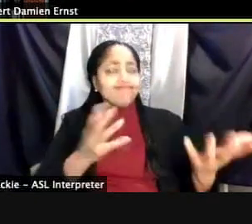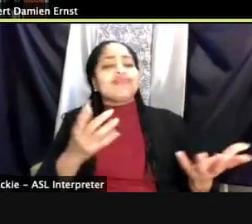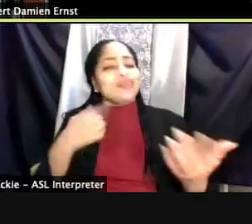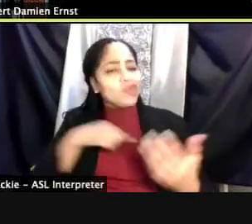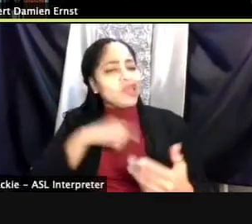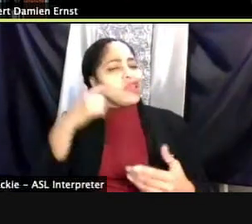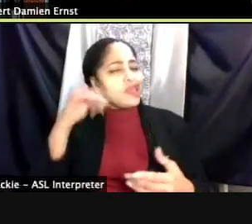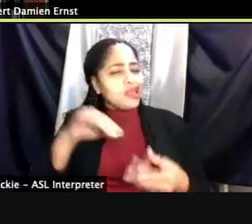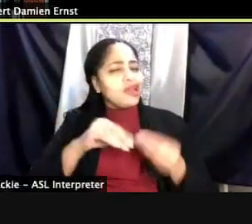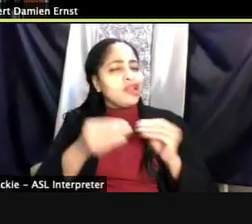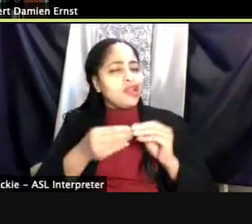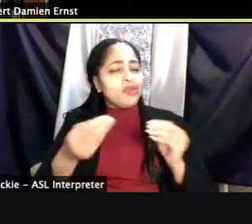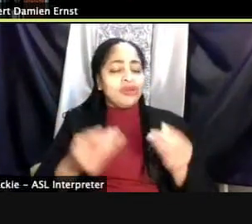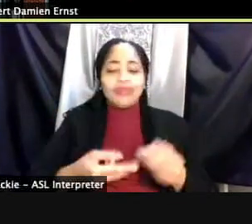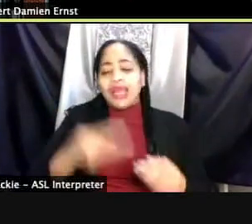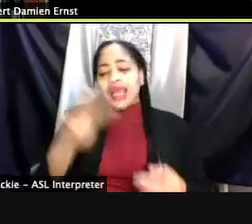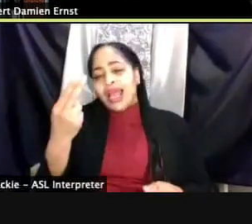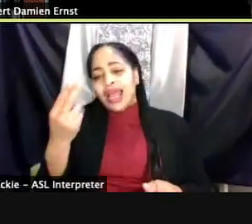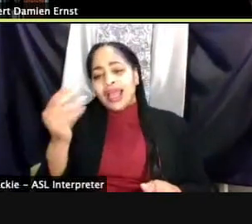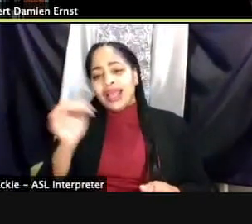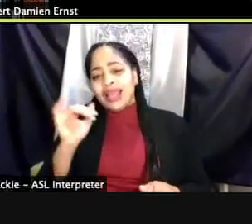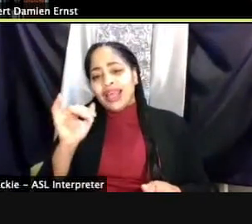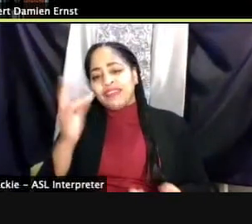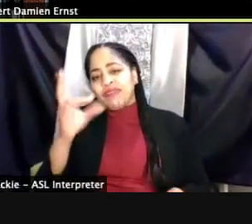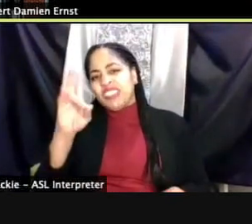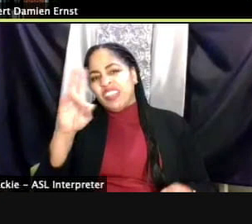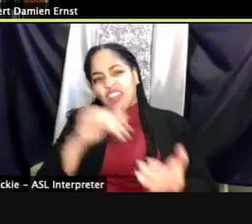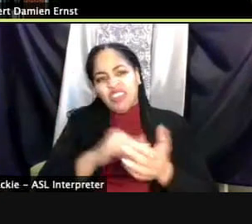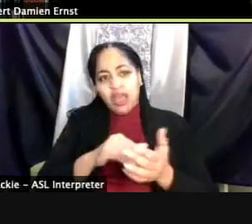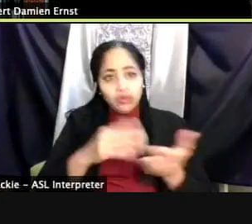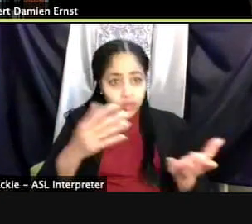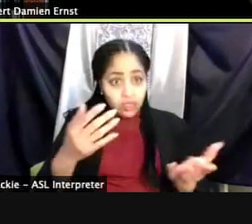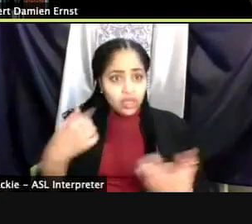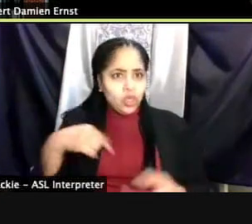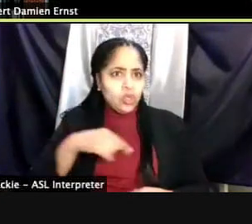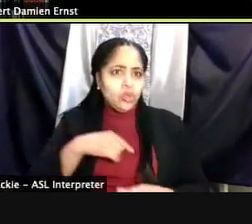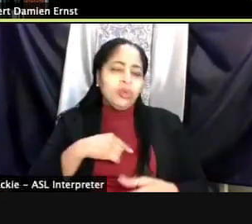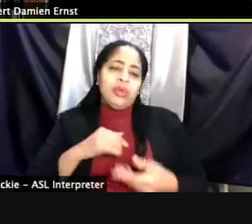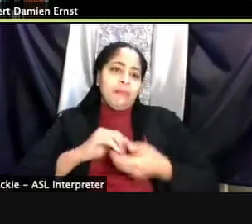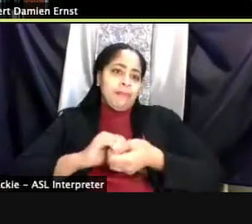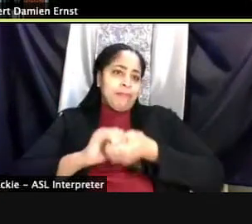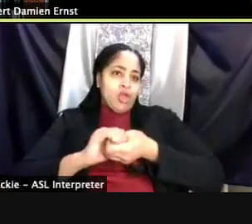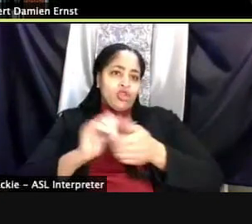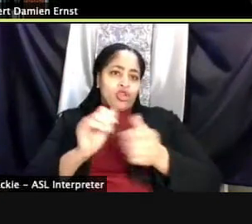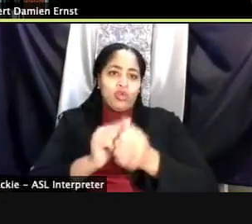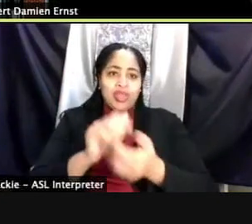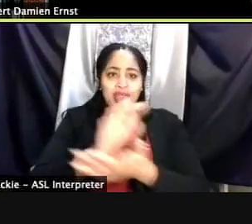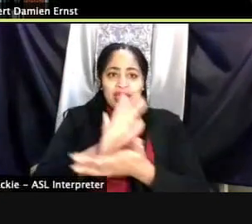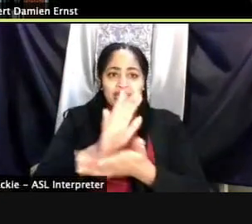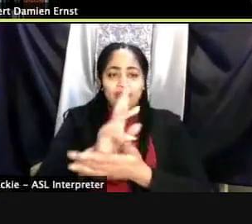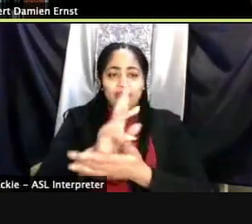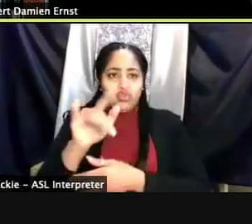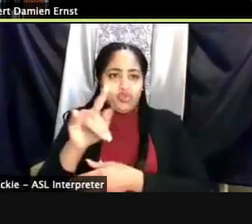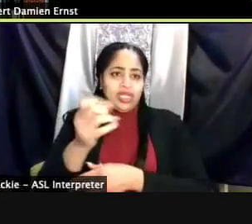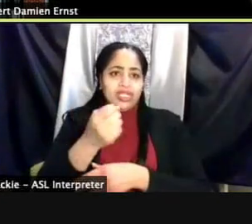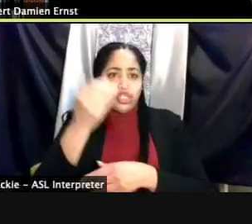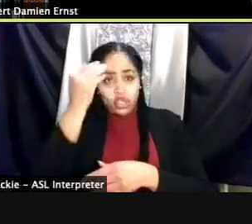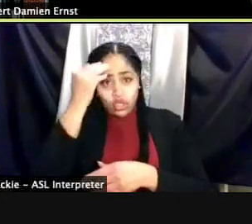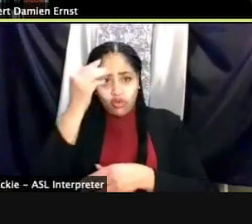that may be as high as 7,000. We have been partnering with the academic units to know those classes and know the students